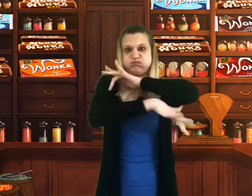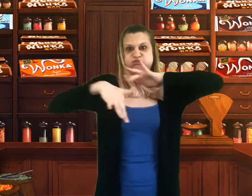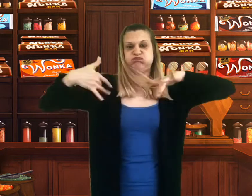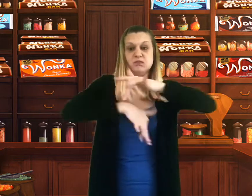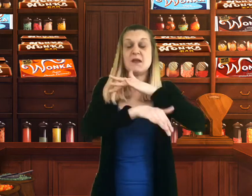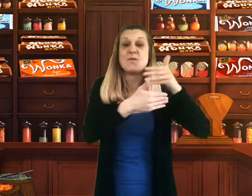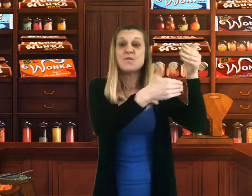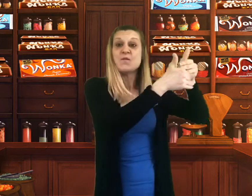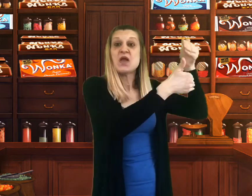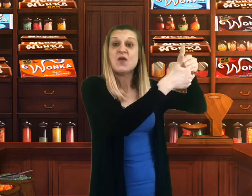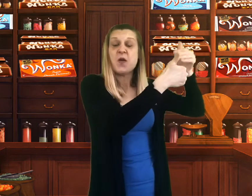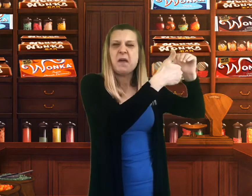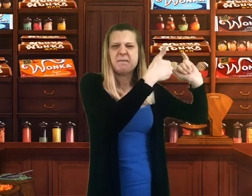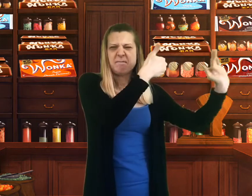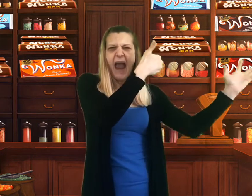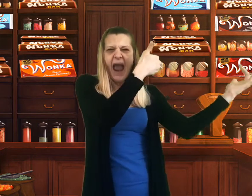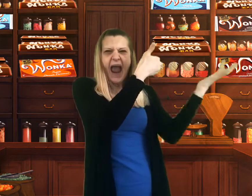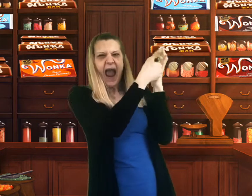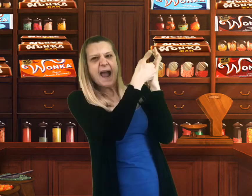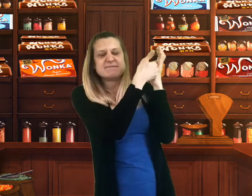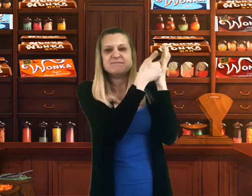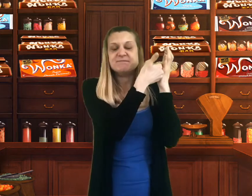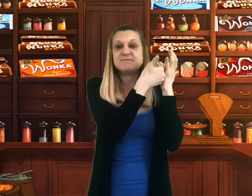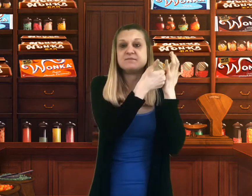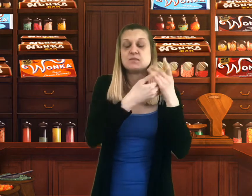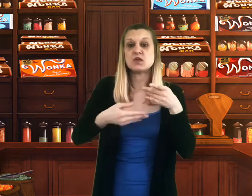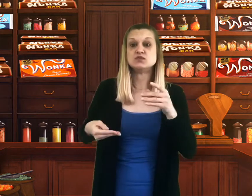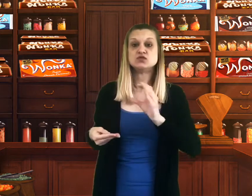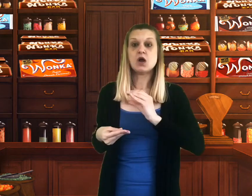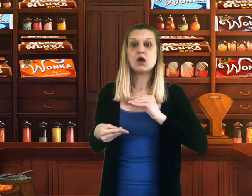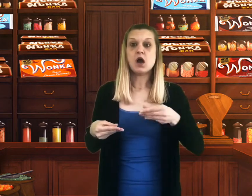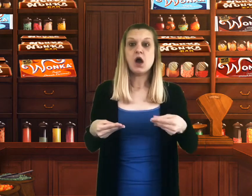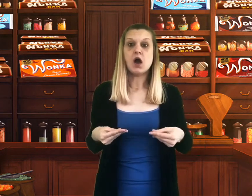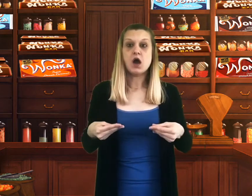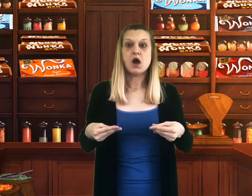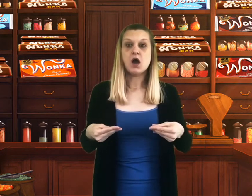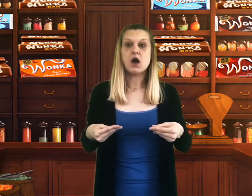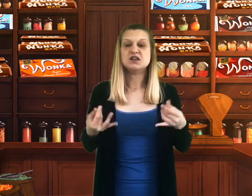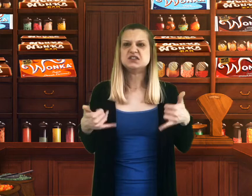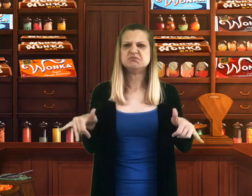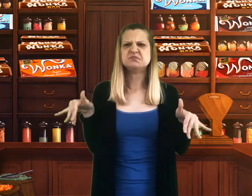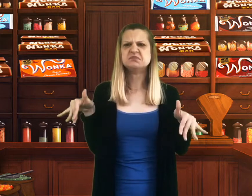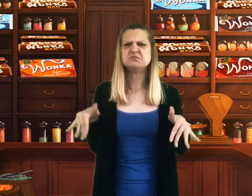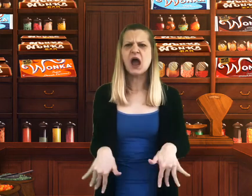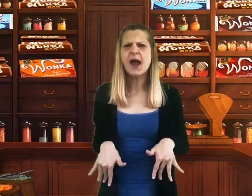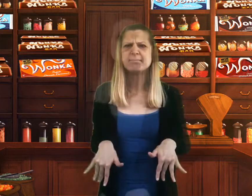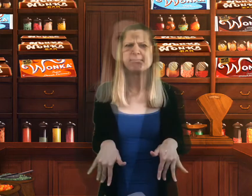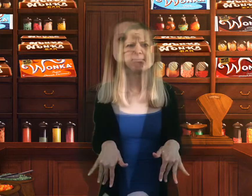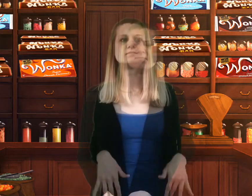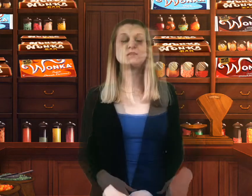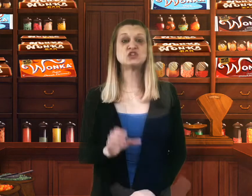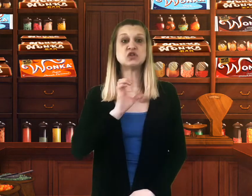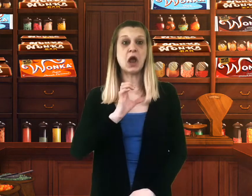and many more were pushing their way to steal glances through the shop windows. Charlie was standing very still.